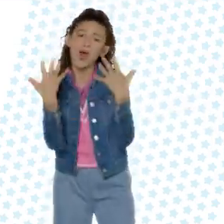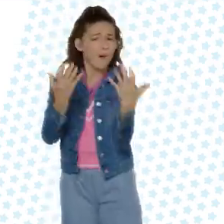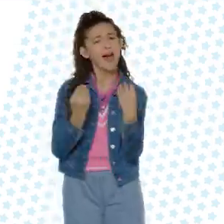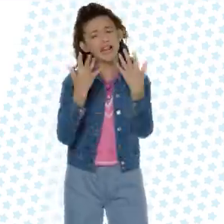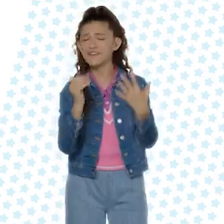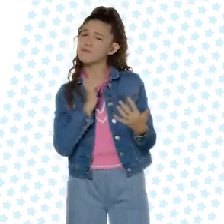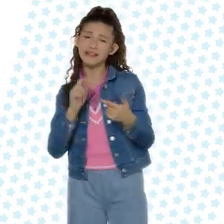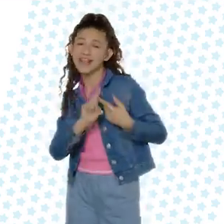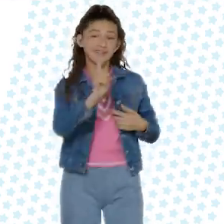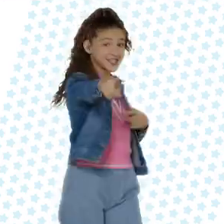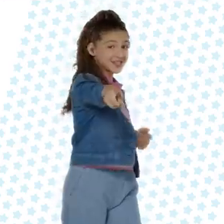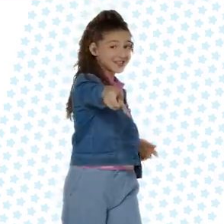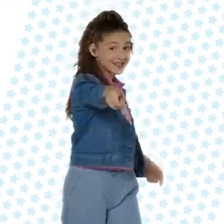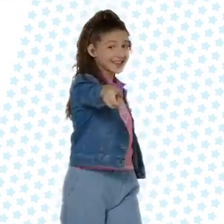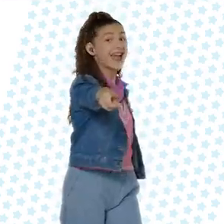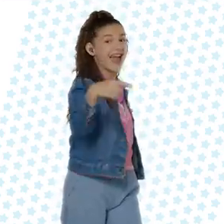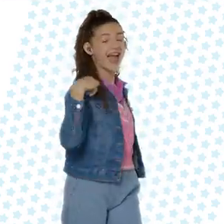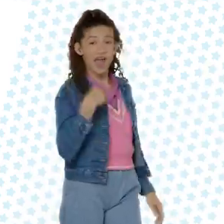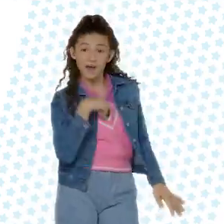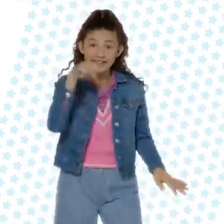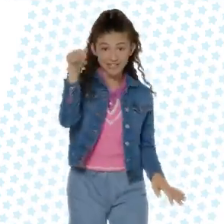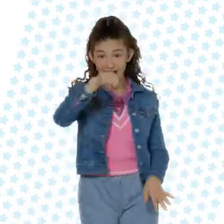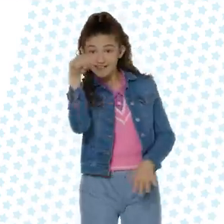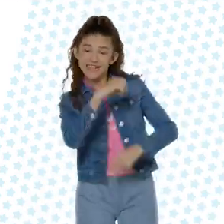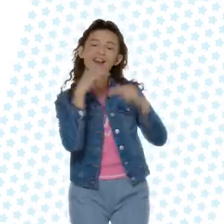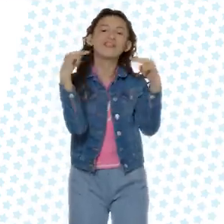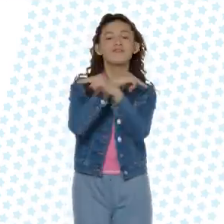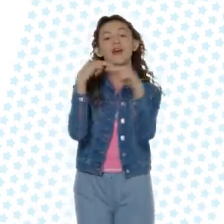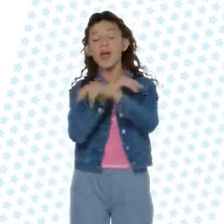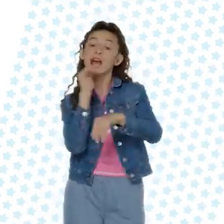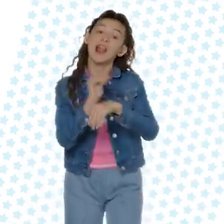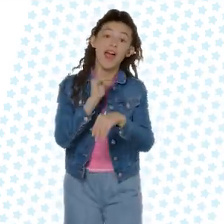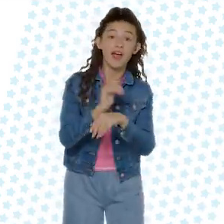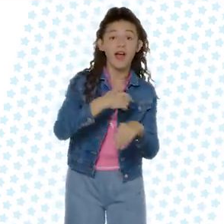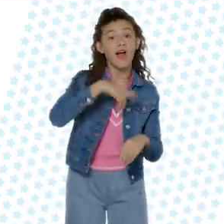Wanna give myself to you Yeah, we're driving down the freeway at night